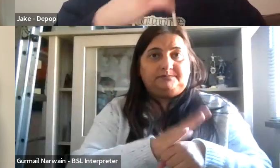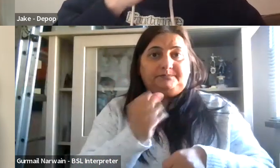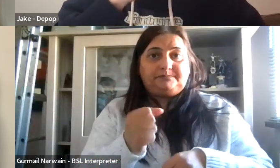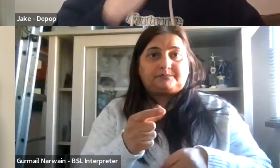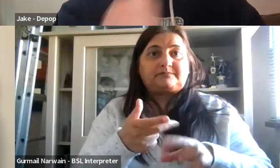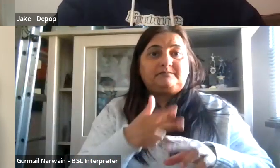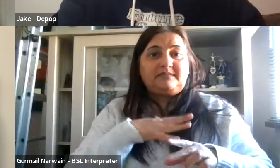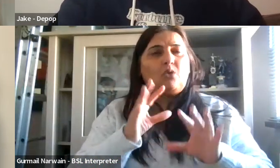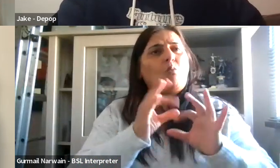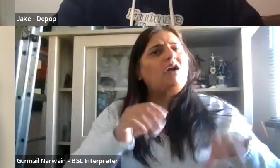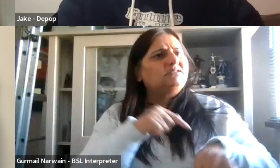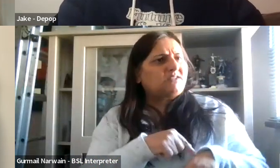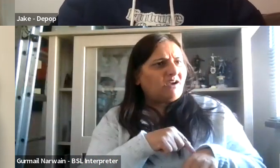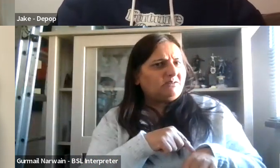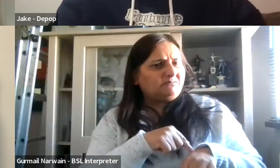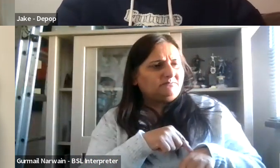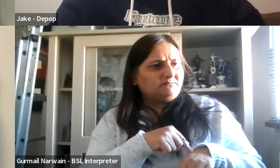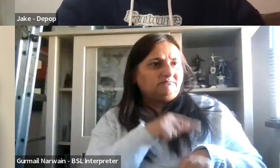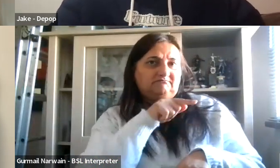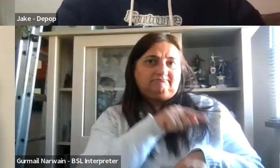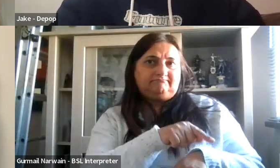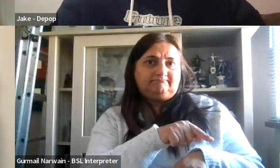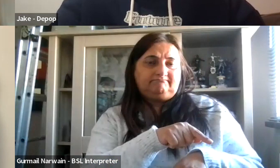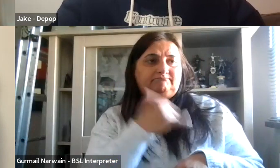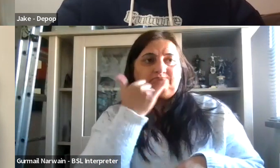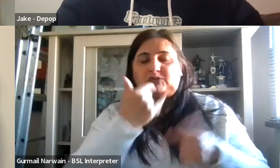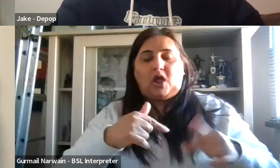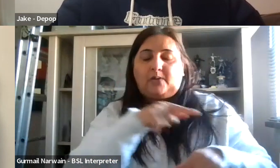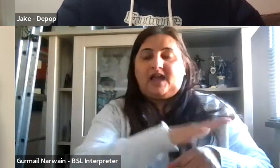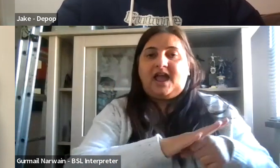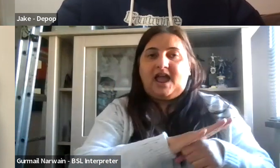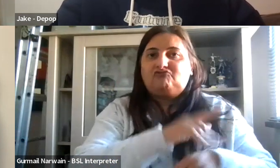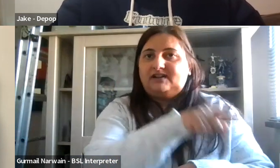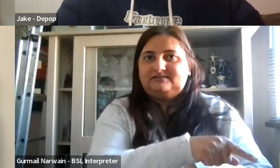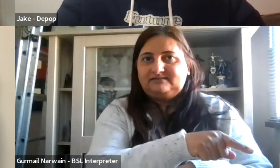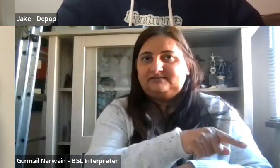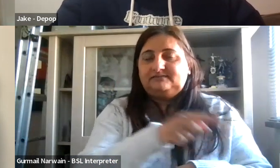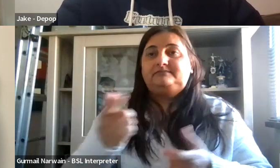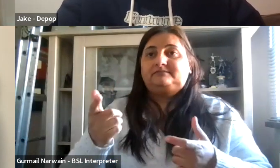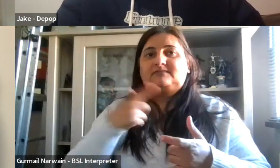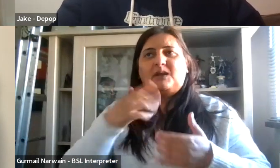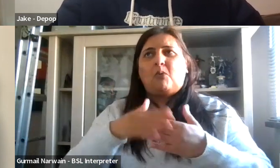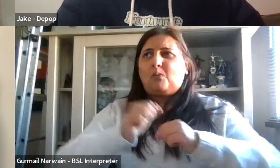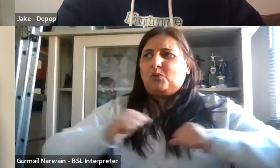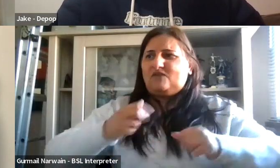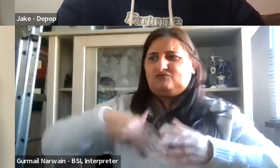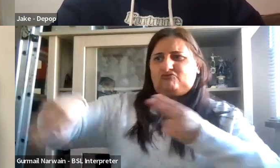some quiet time, then no calls are allowed in those spaces if you need a bit, more room to move around or perhaps